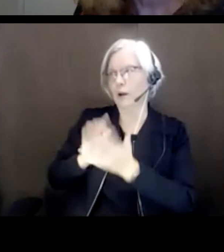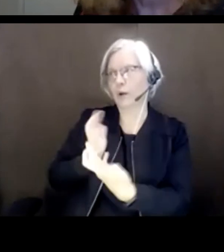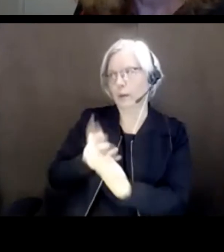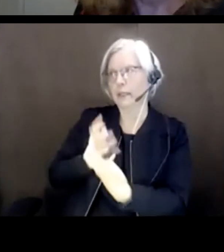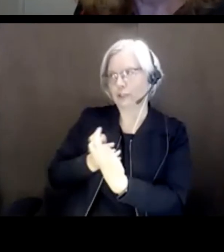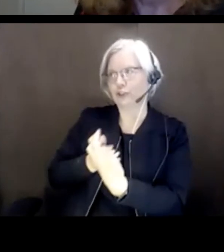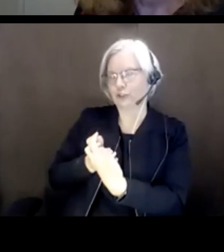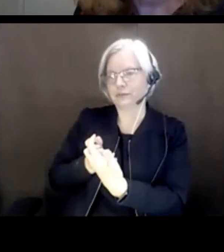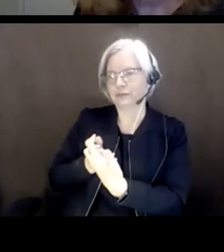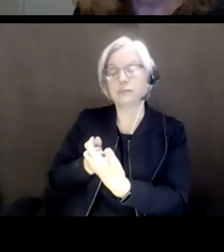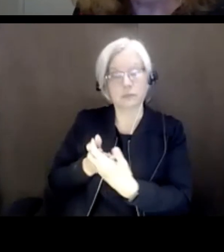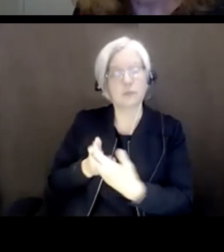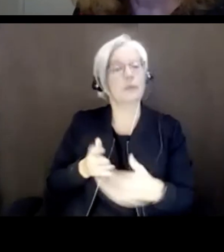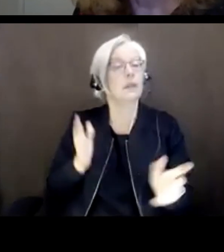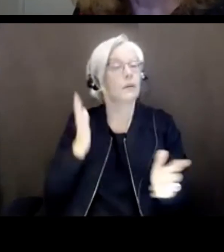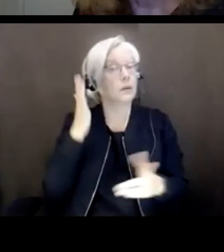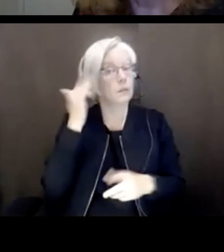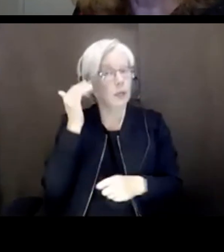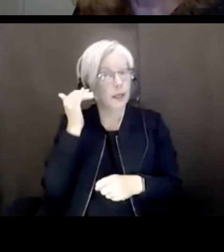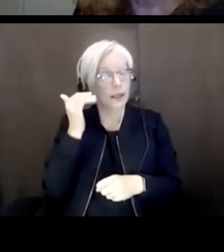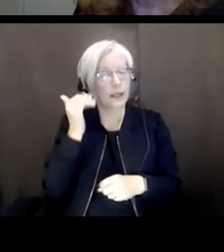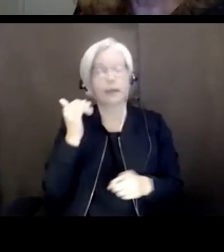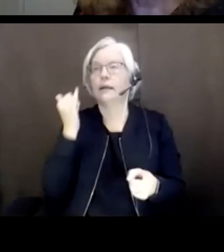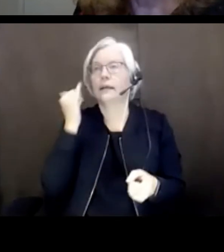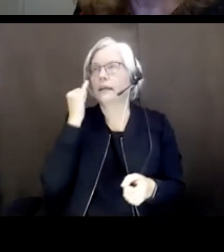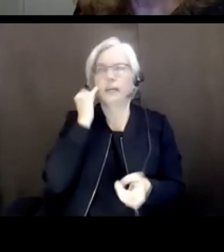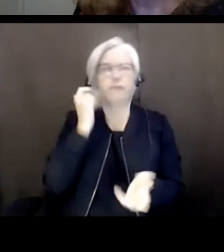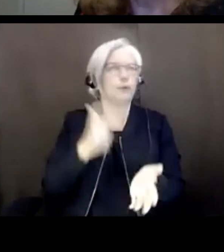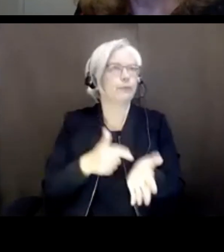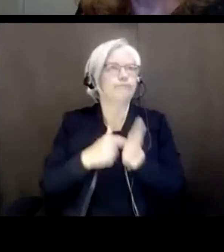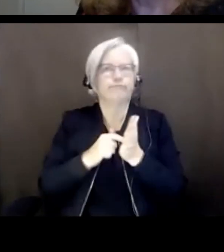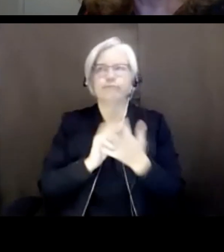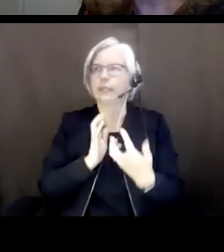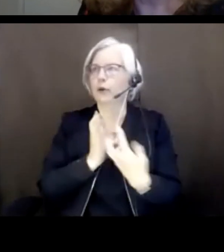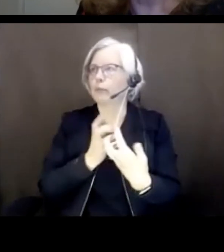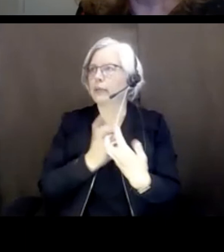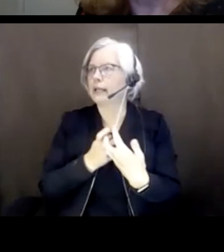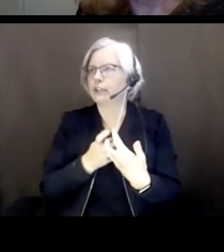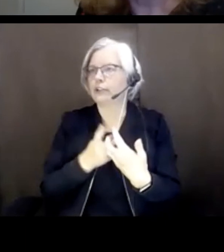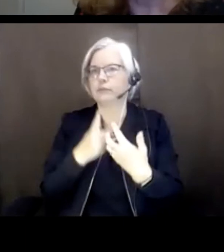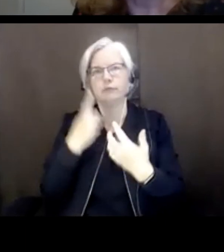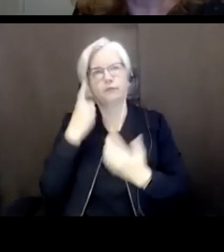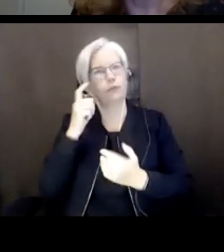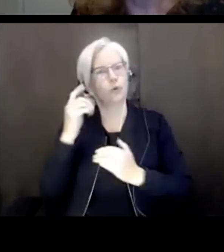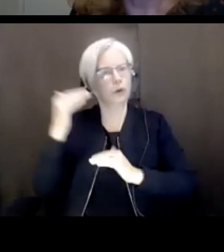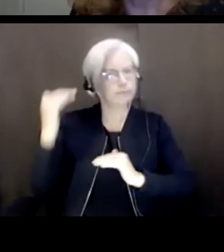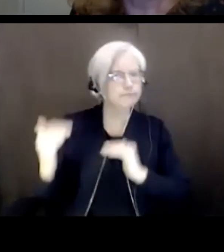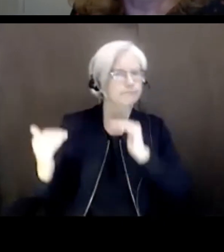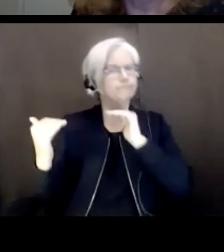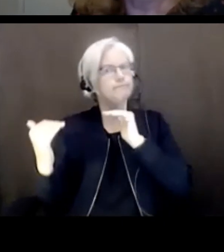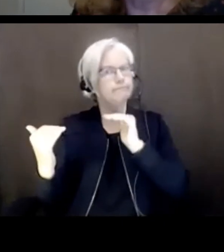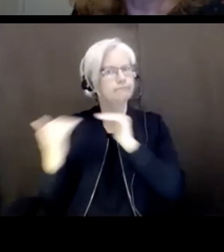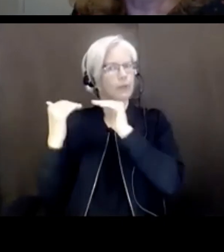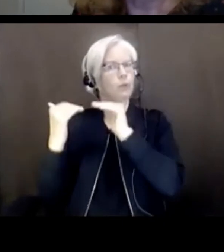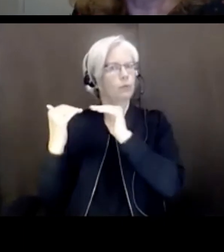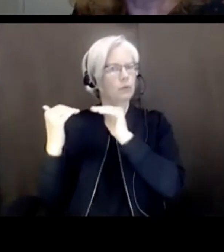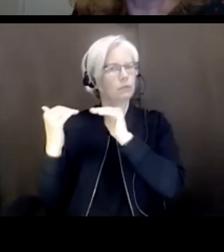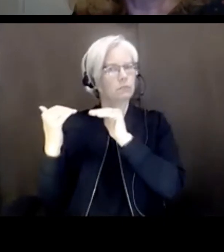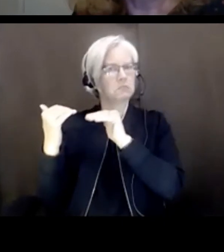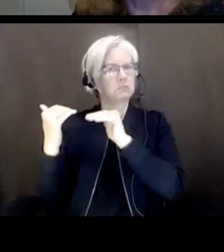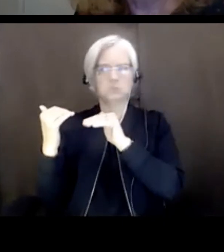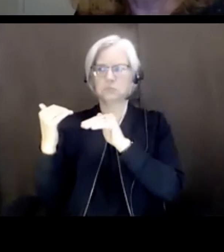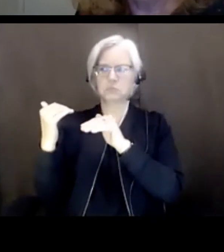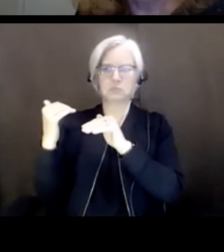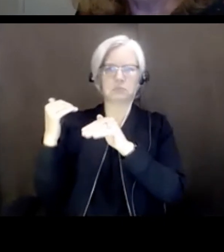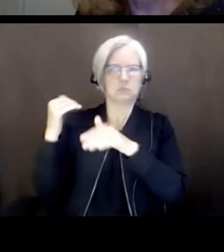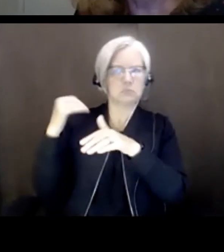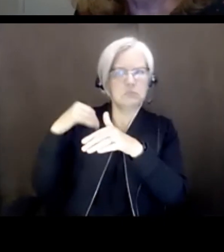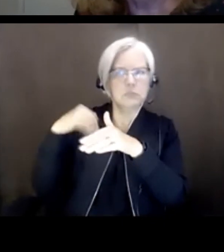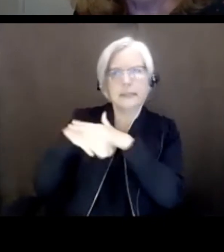YOU NEED ACCOMMODATION TO EQUALLY ACCESS YOUR EMPLOYMENT ENVIRONMENT OR YOUR JOB DUTIES,